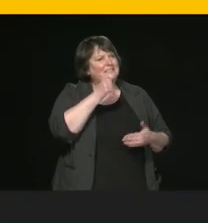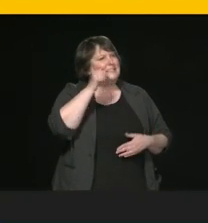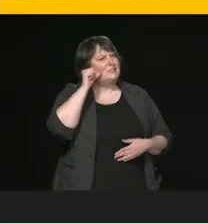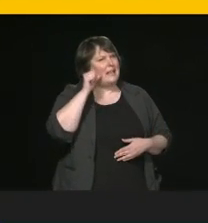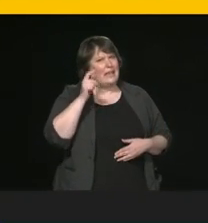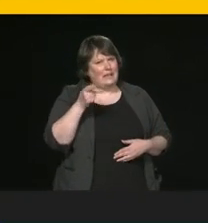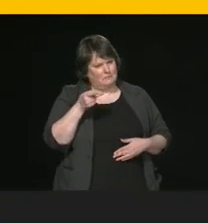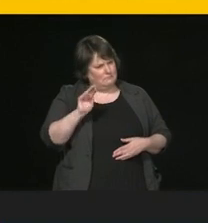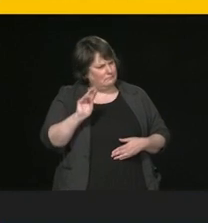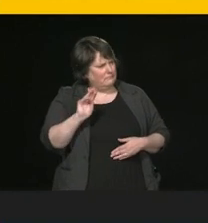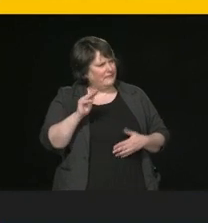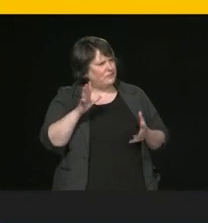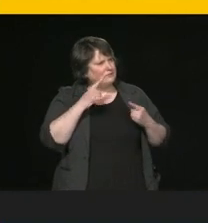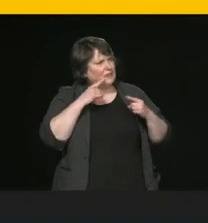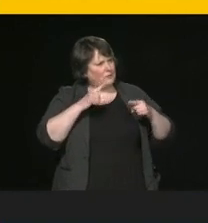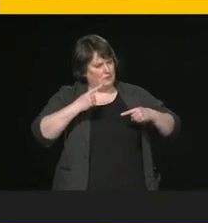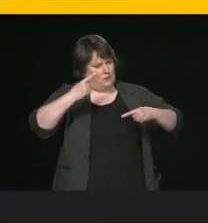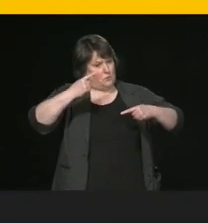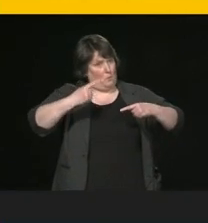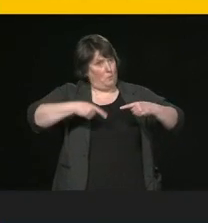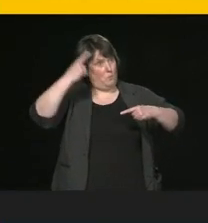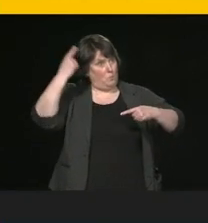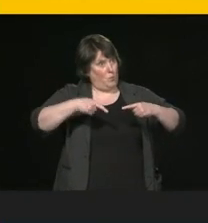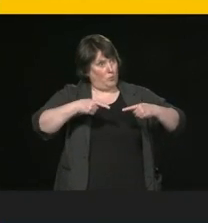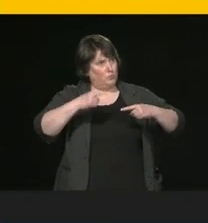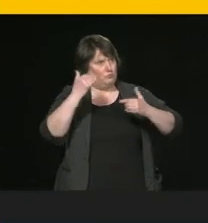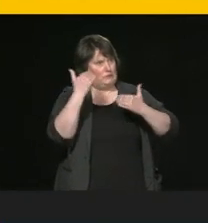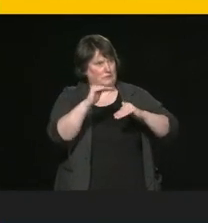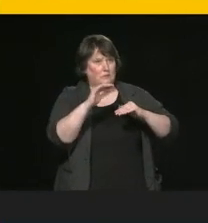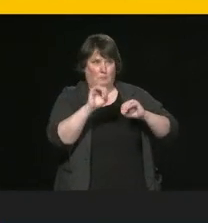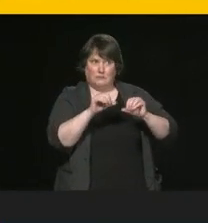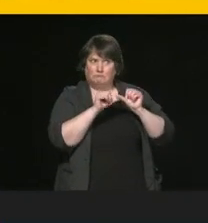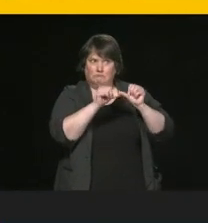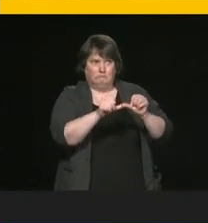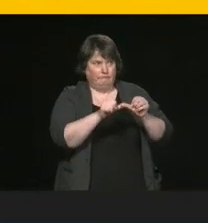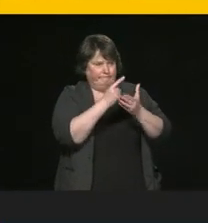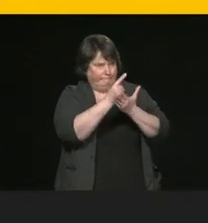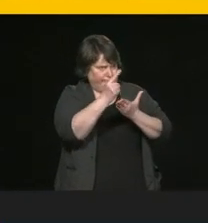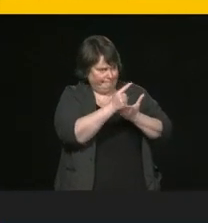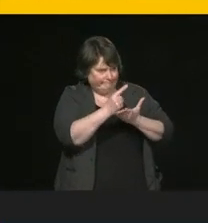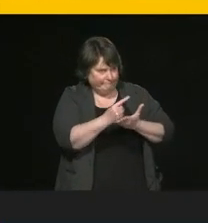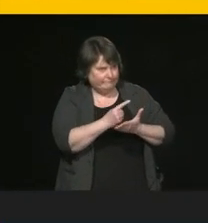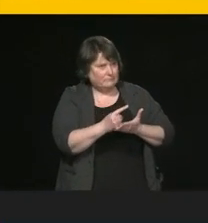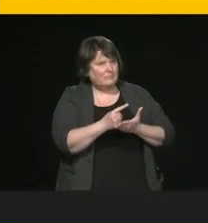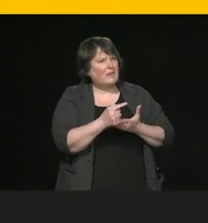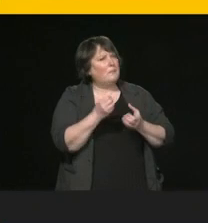MY QUESTION. THE PRIME MINISTER SAID YESTERDAY THAT BORDER RESTRICTIONS ARE GOING TO BE